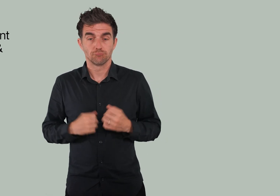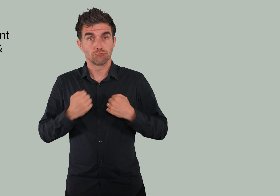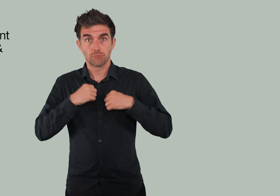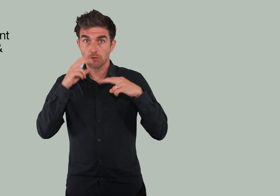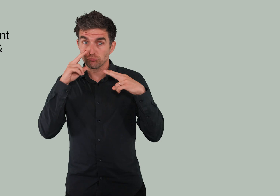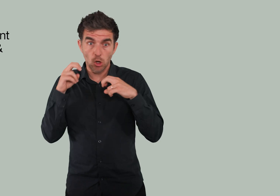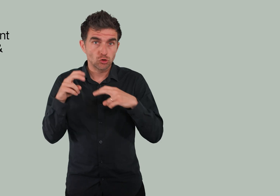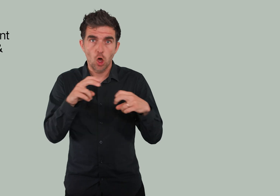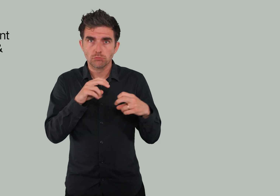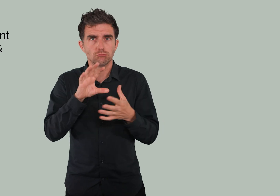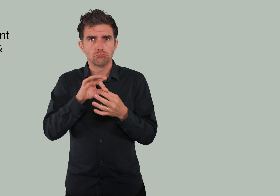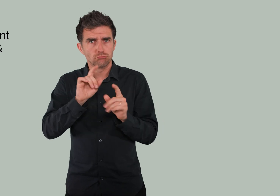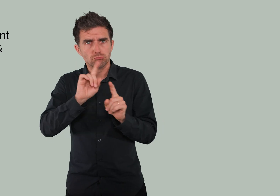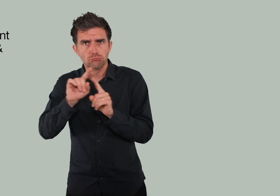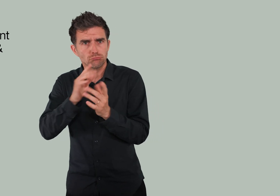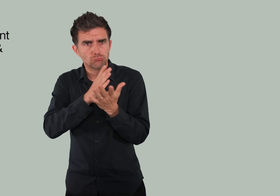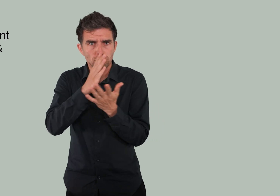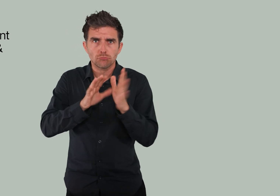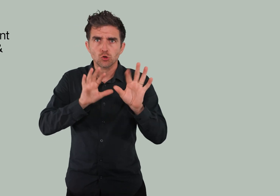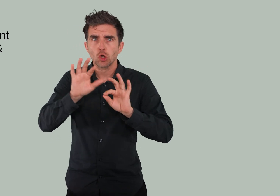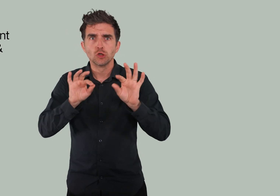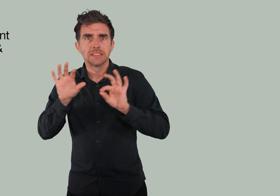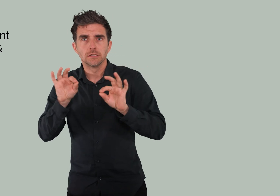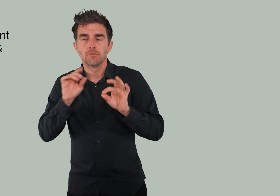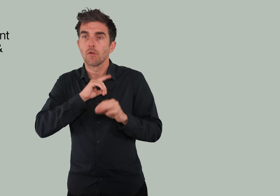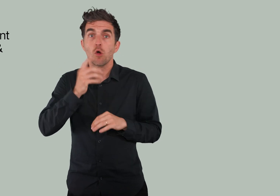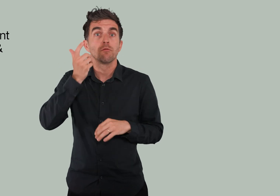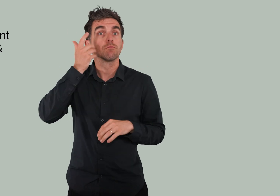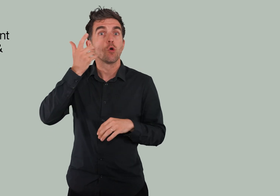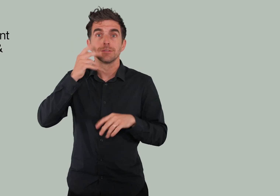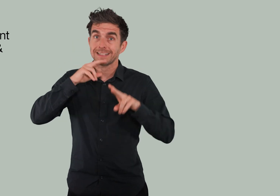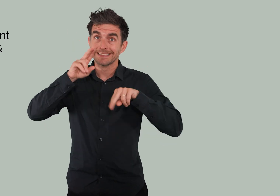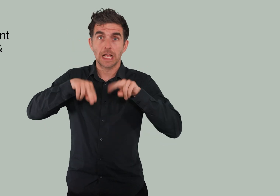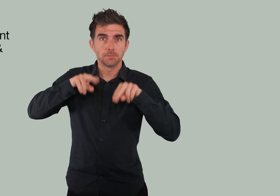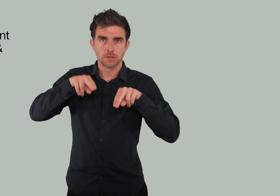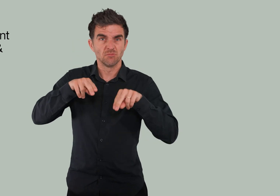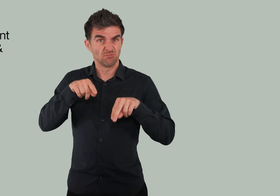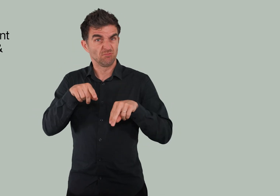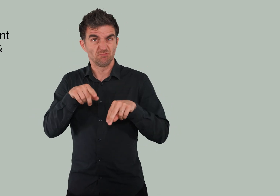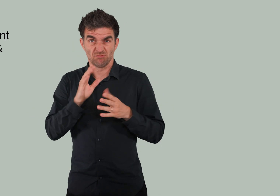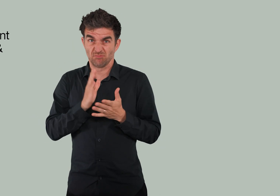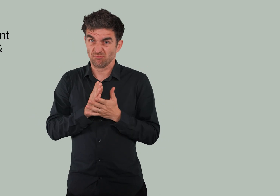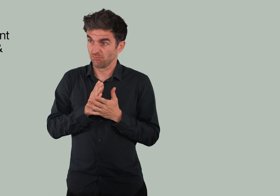6.42 Our research on channel choice for future assessments revealed that